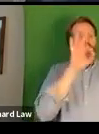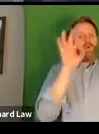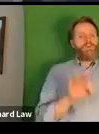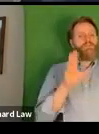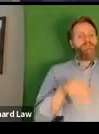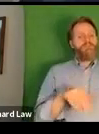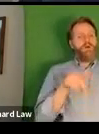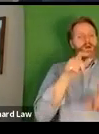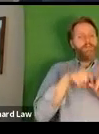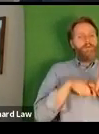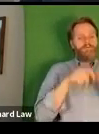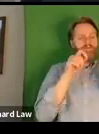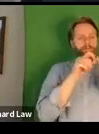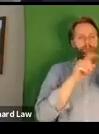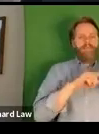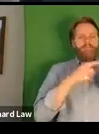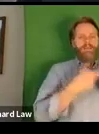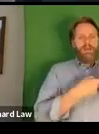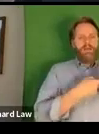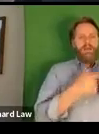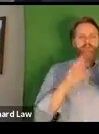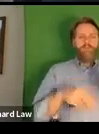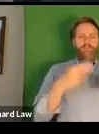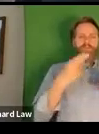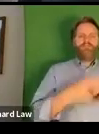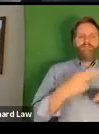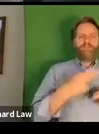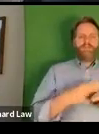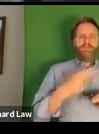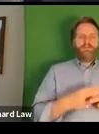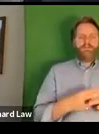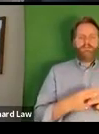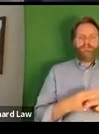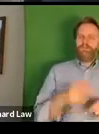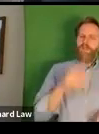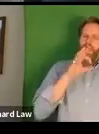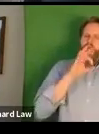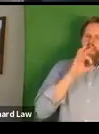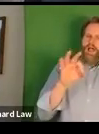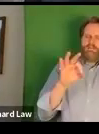Sheffield who asks how are PCS assurance checking that court attendance is safe